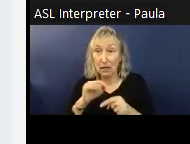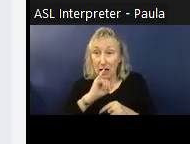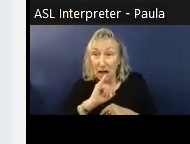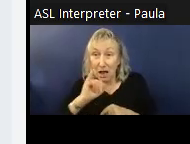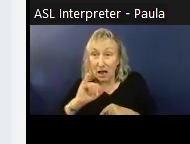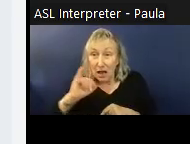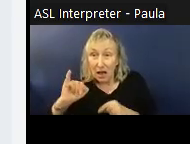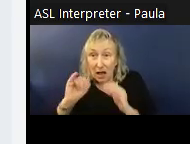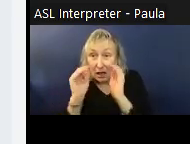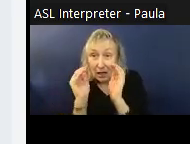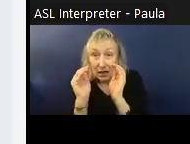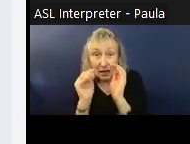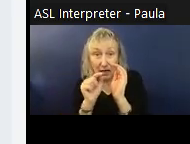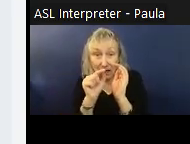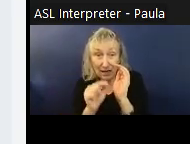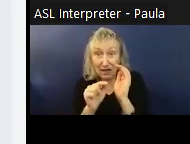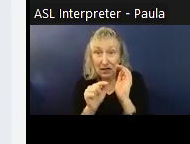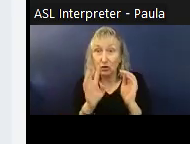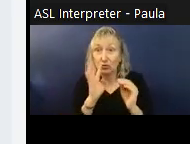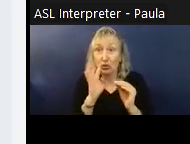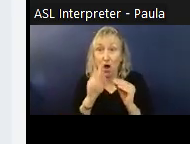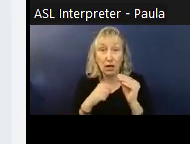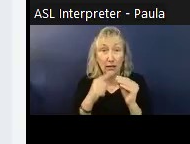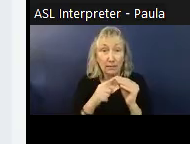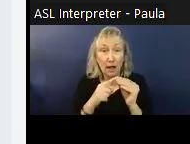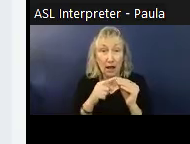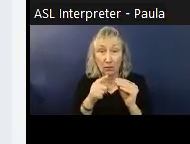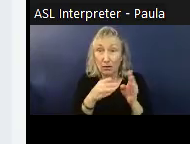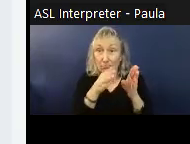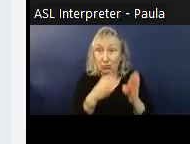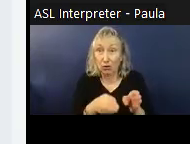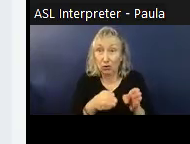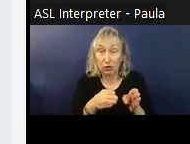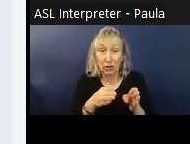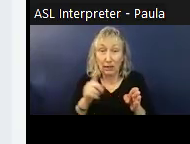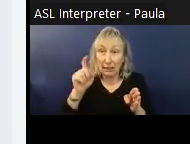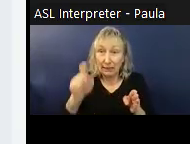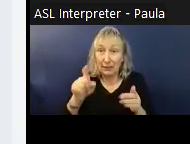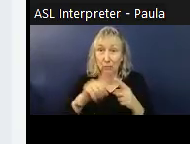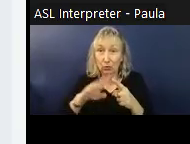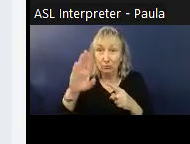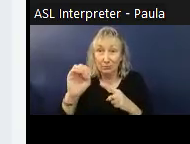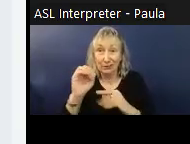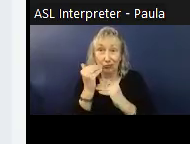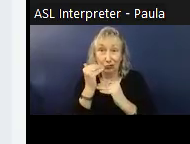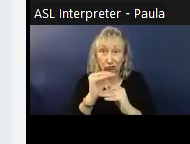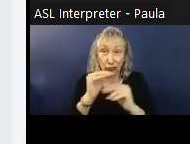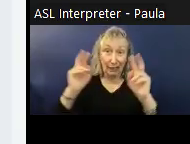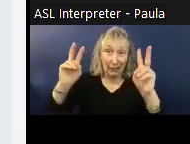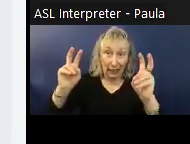subsection and there's a reference to an individual needs to be restricted such as in, you know...